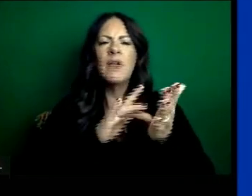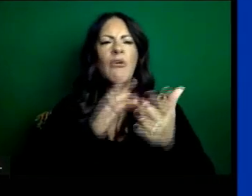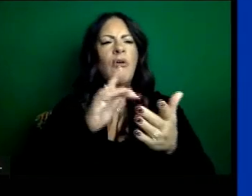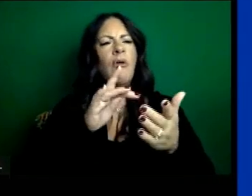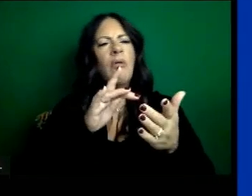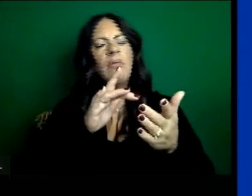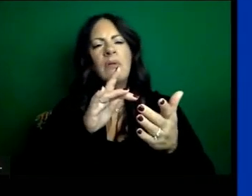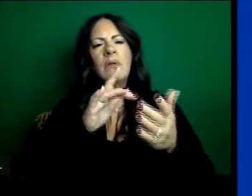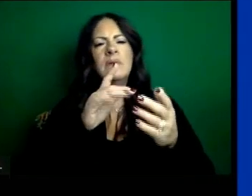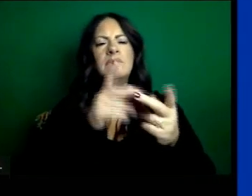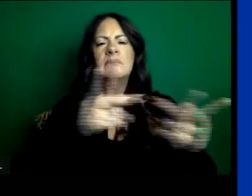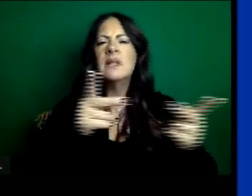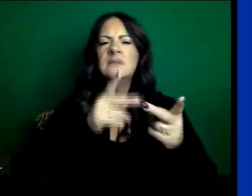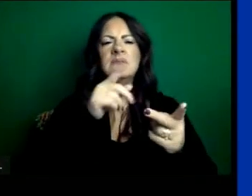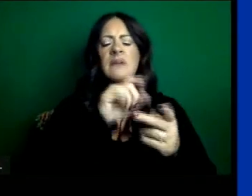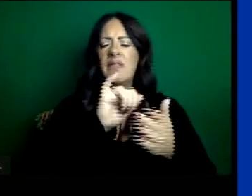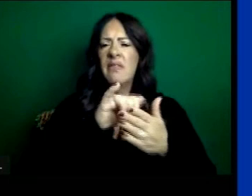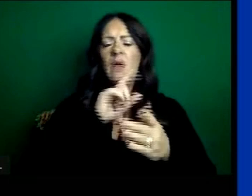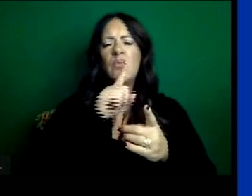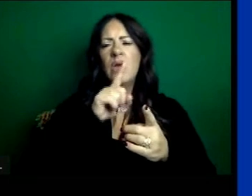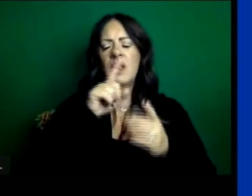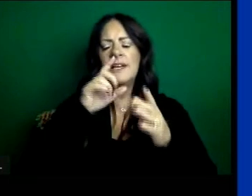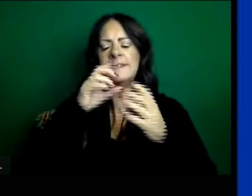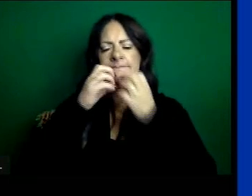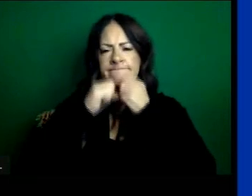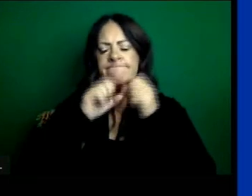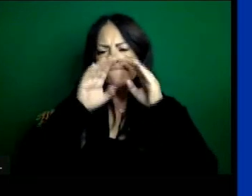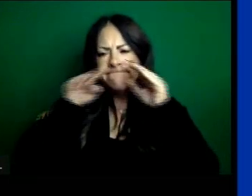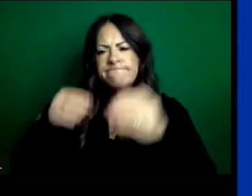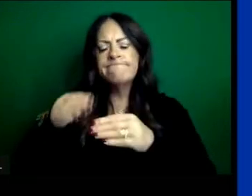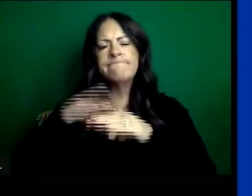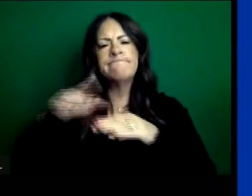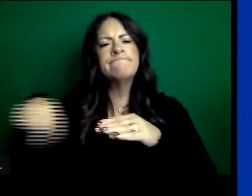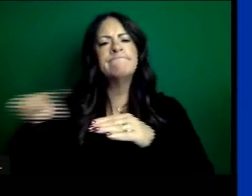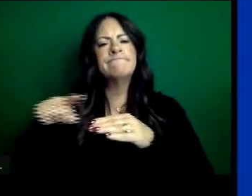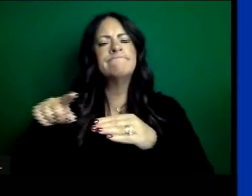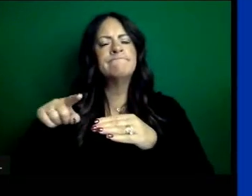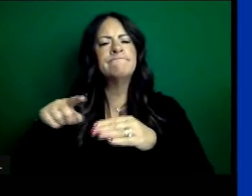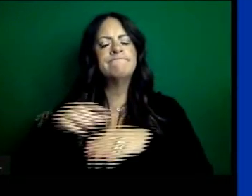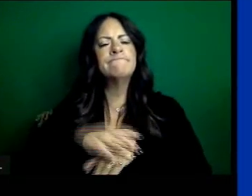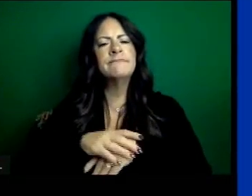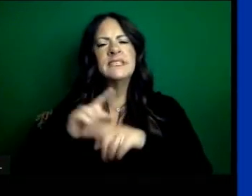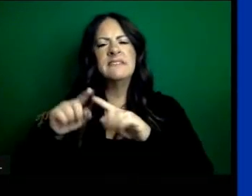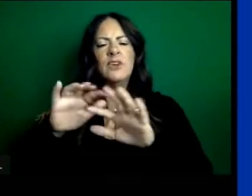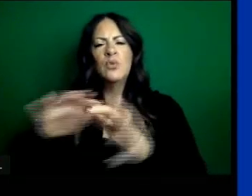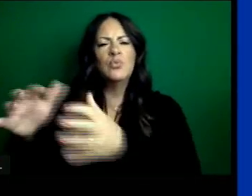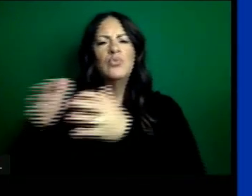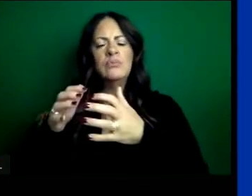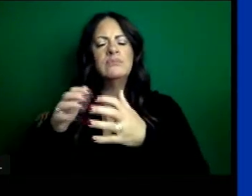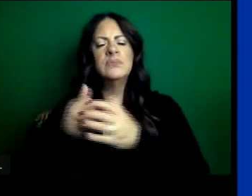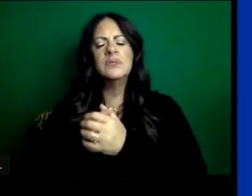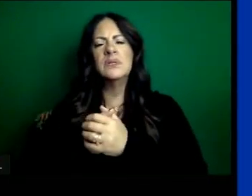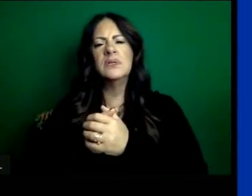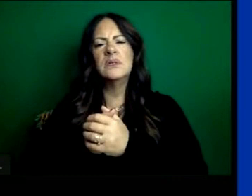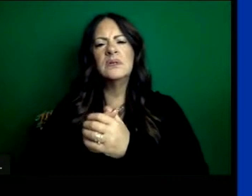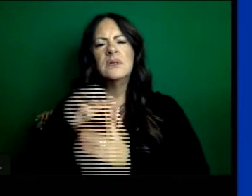SUPPORTINGTHOSE VACCINATION PARTNERS TO DO WORK IN COMMUNITIES OF COLOR. MAKING SURE THAT WE ARE